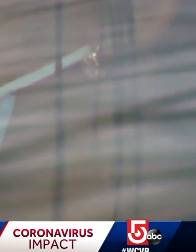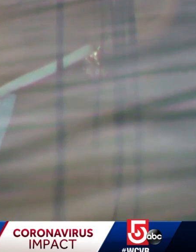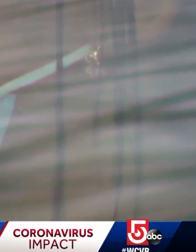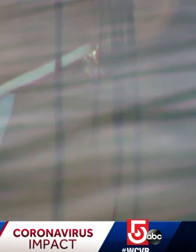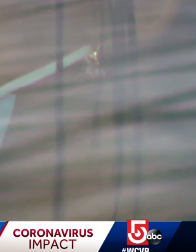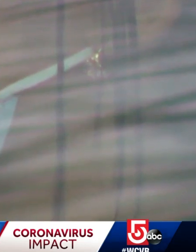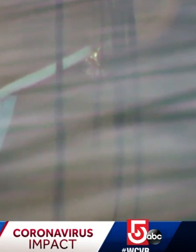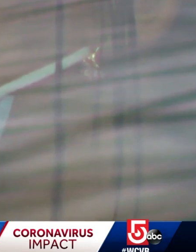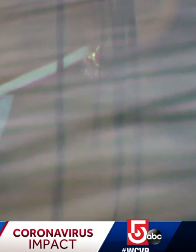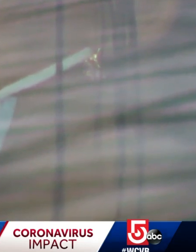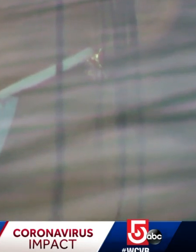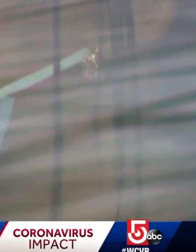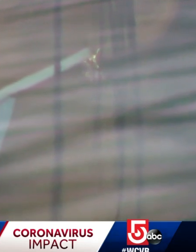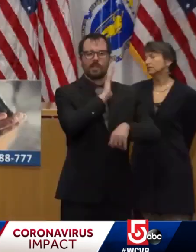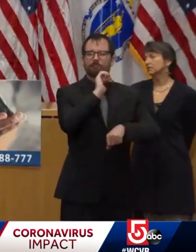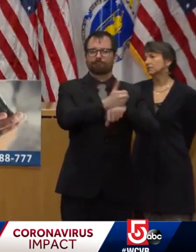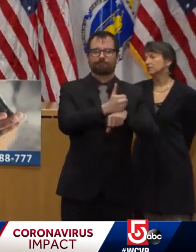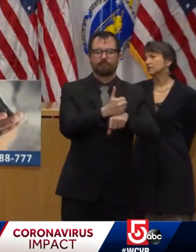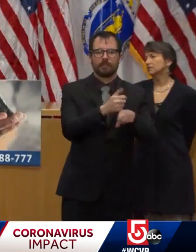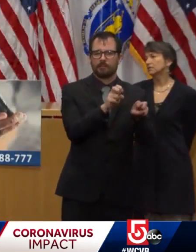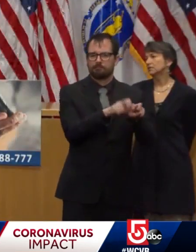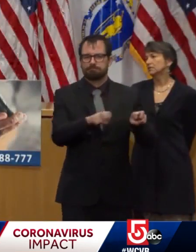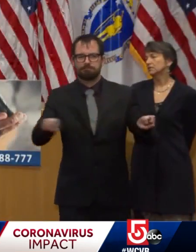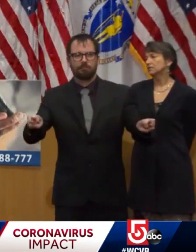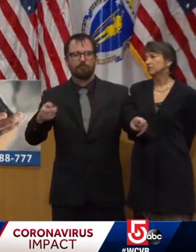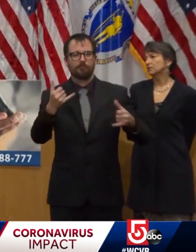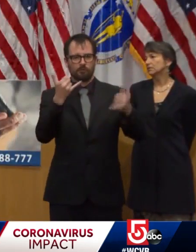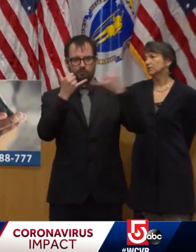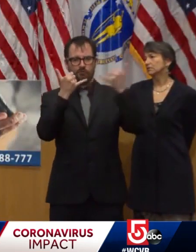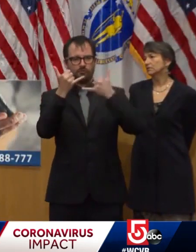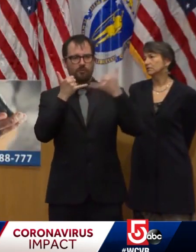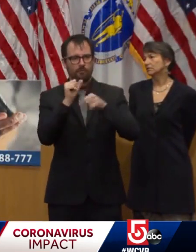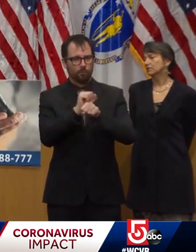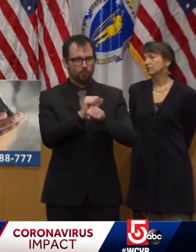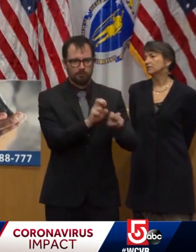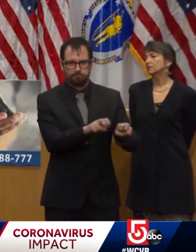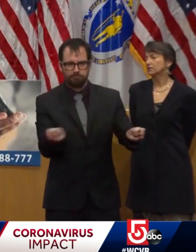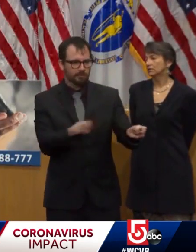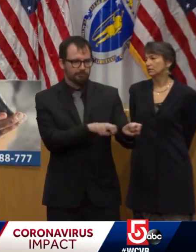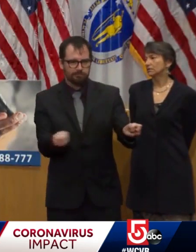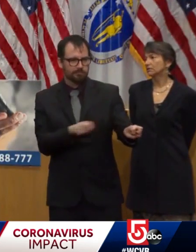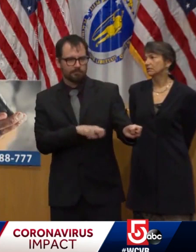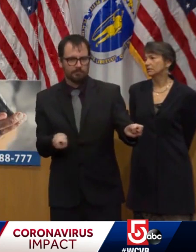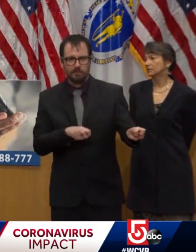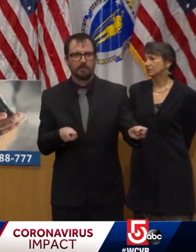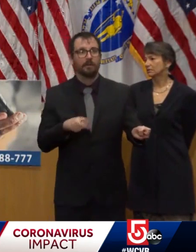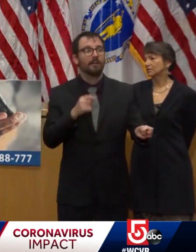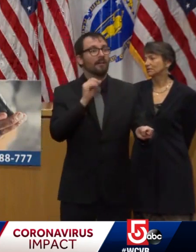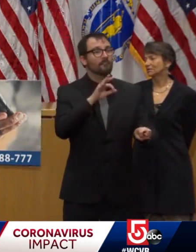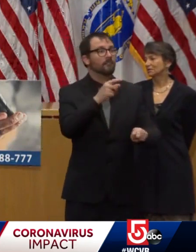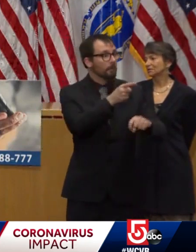A FIRST OF ITS KIND EFFORT TO TRACE THE CONTACTS OF PEOPLE WHO TEST POSITIVE FOR COVID-19.